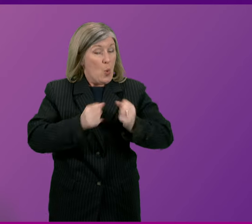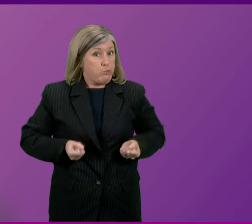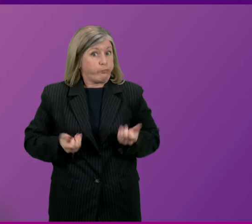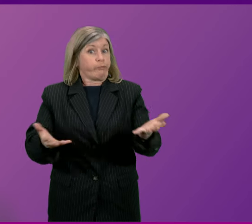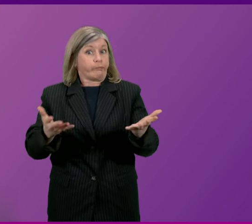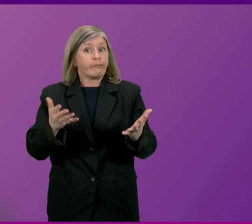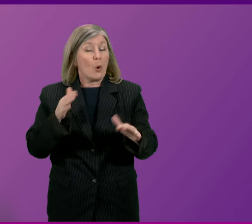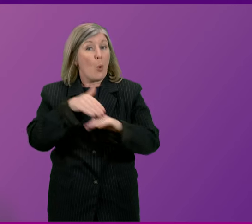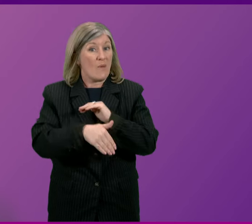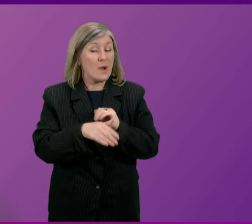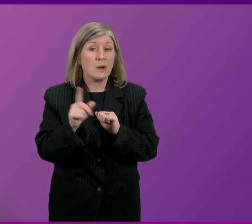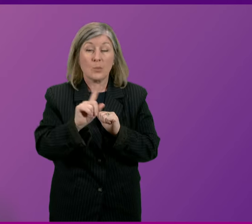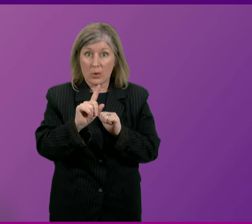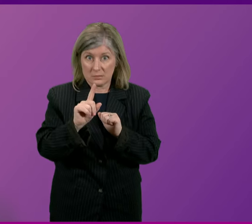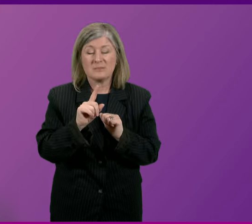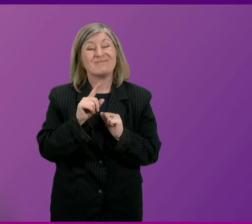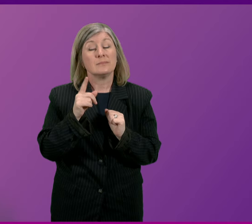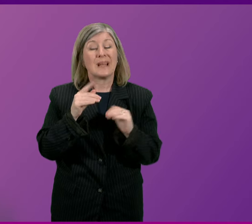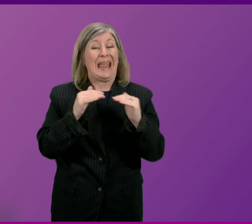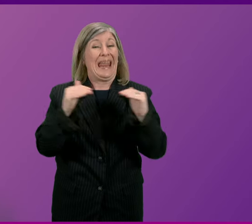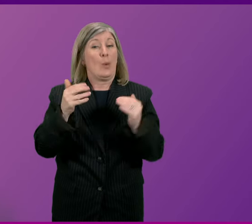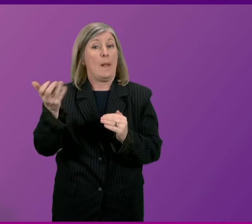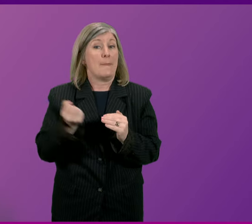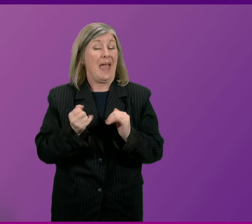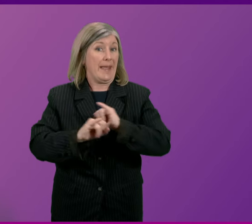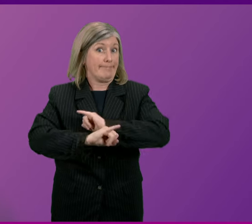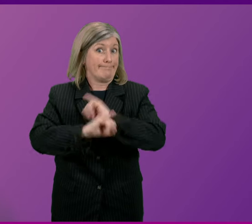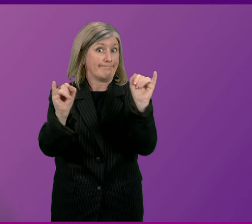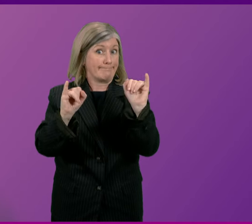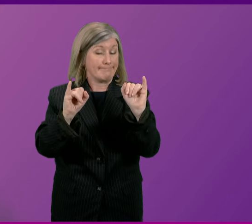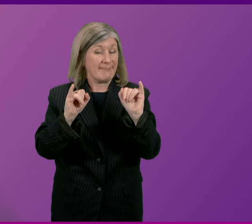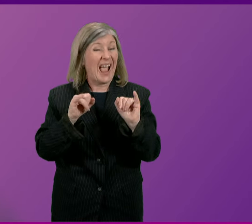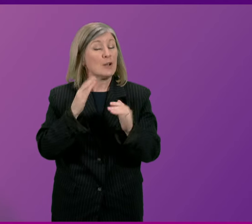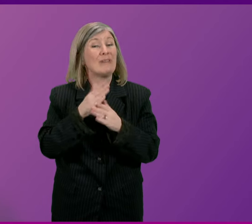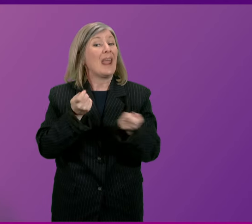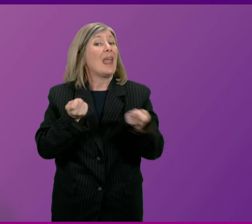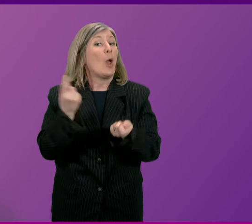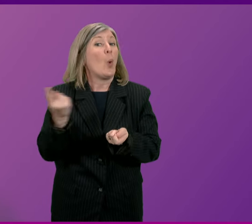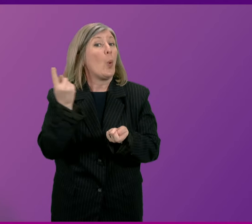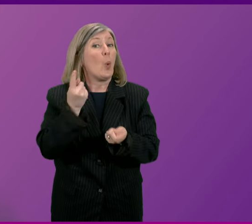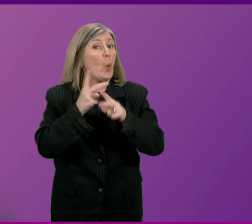resolution of the equal pay disgrace that was presided over by the Labour Party when it ran